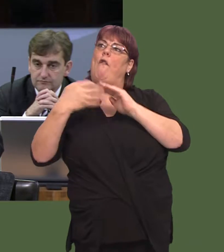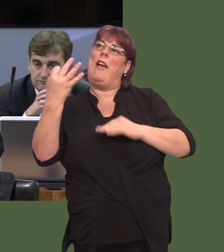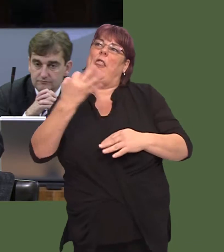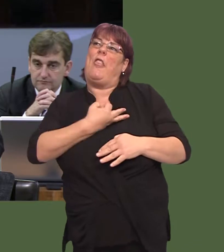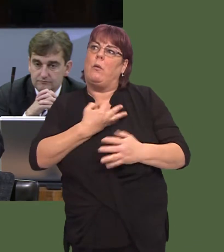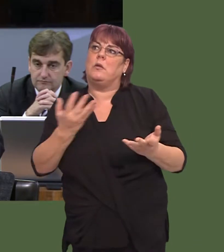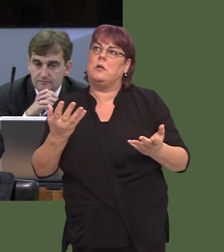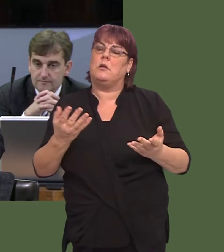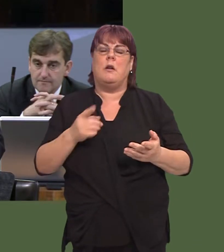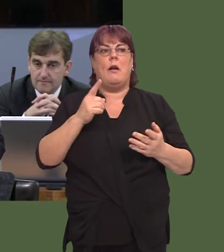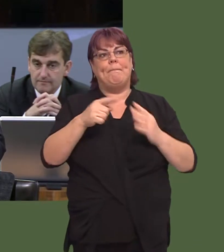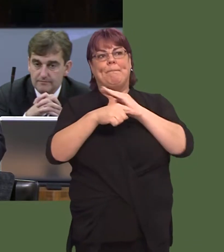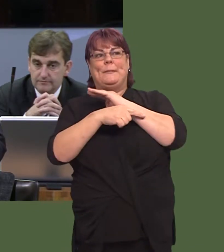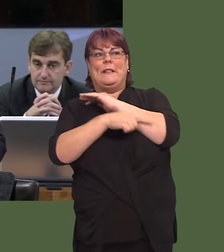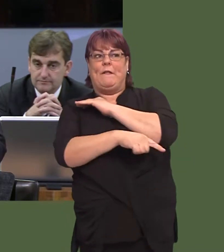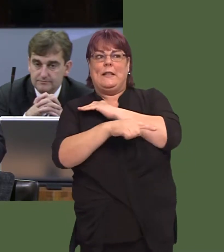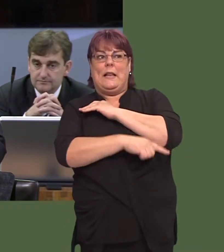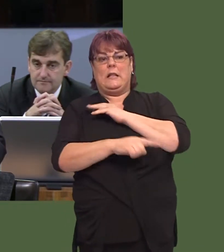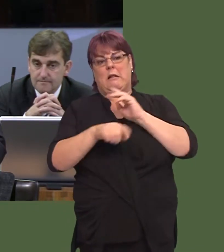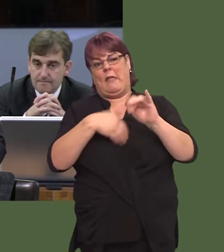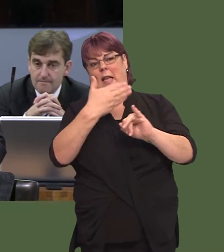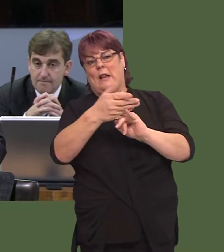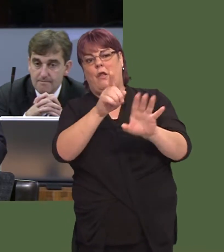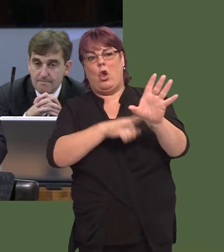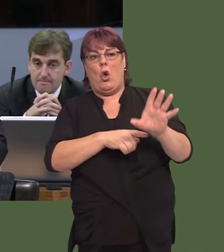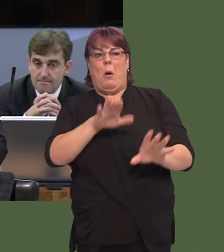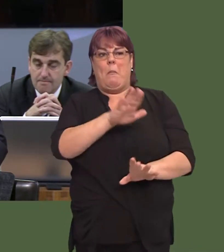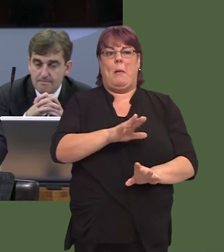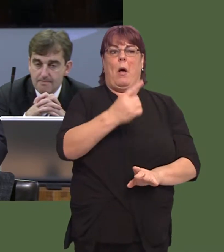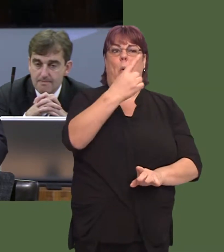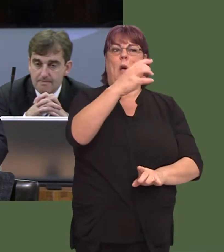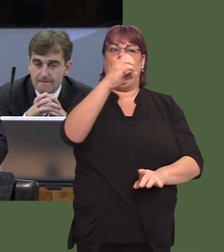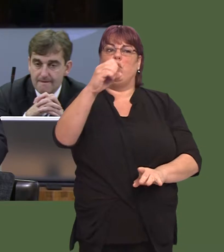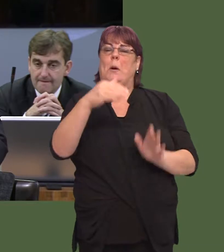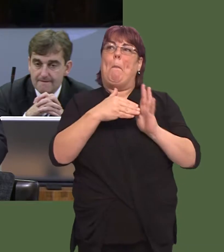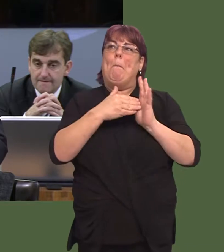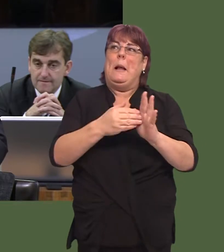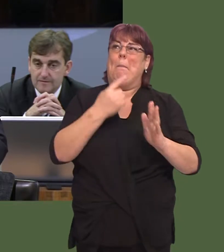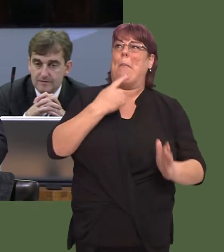deficit is projected at the end of this year to be £100 million cumulatively over the